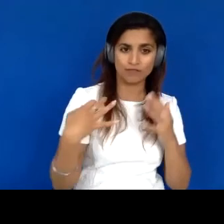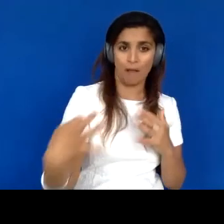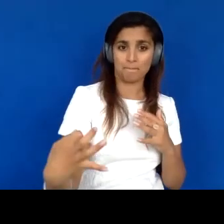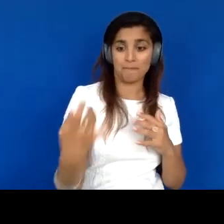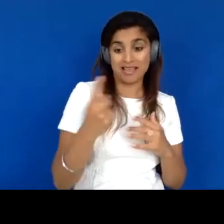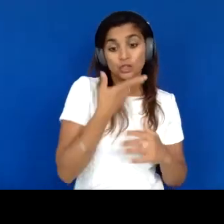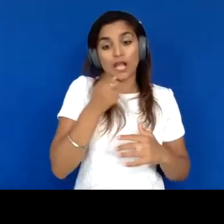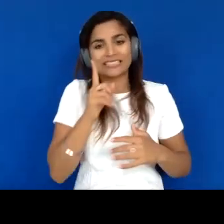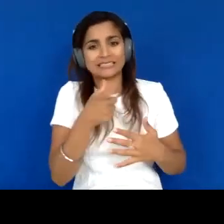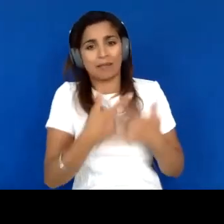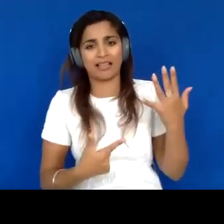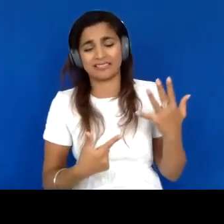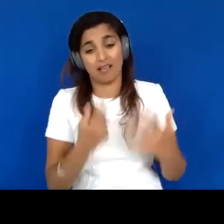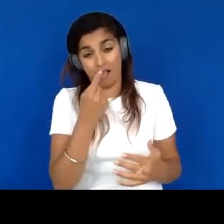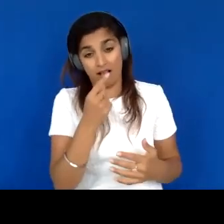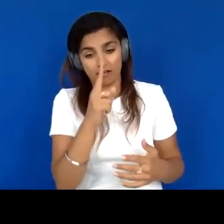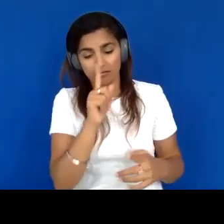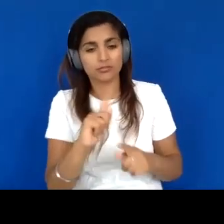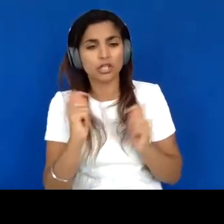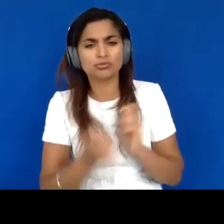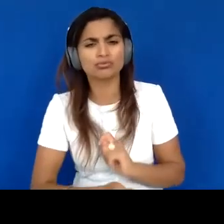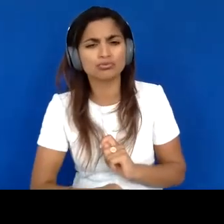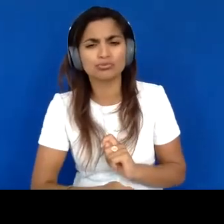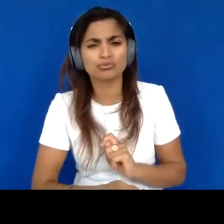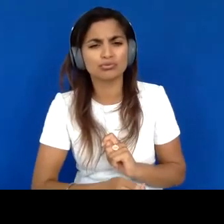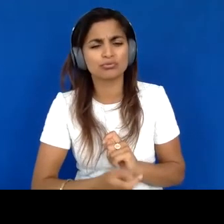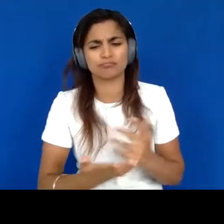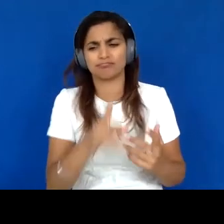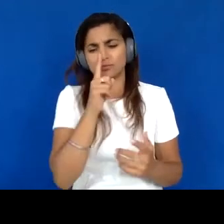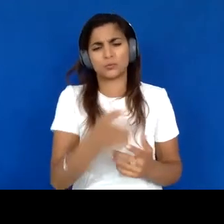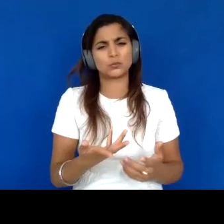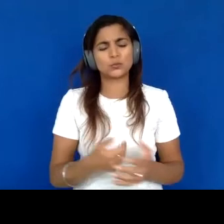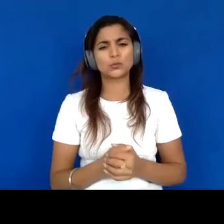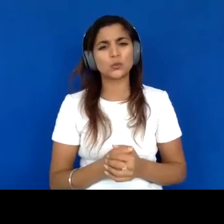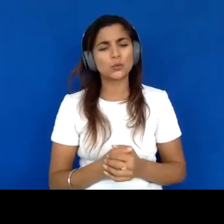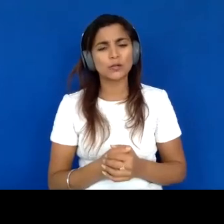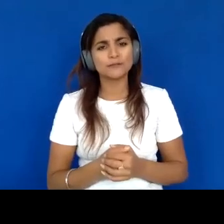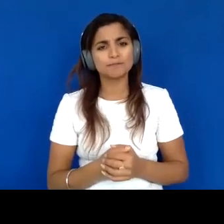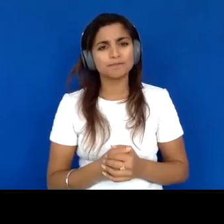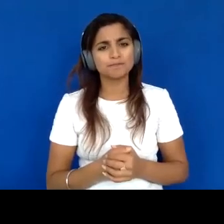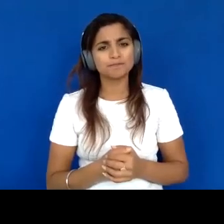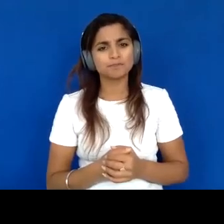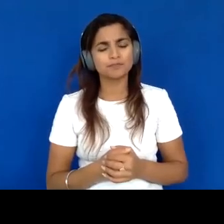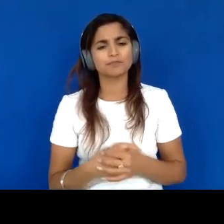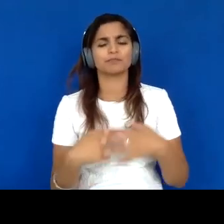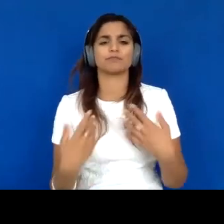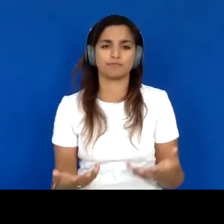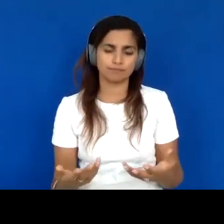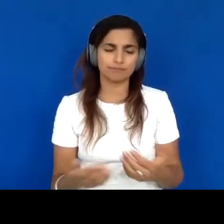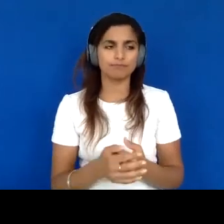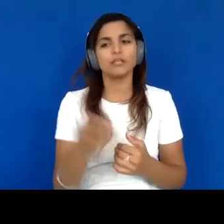really effectively change now while some critics balute I contend that lives lack